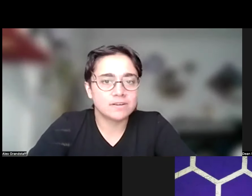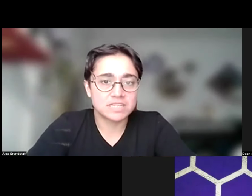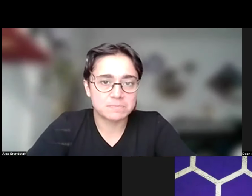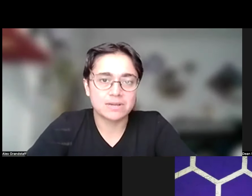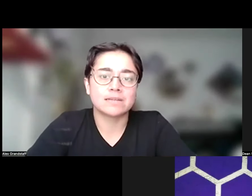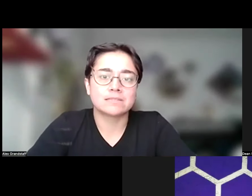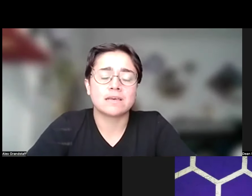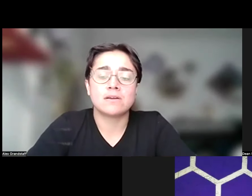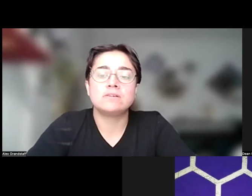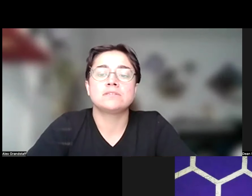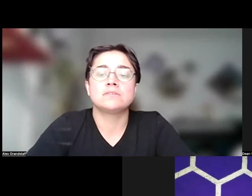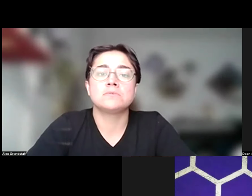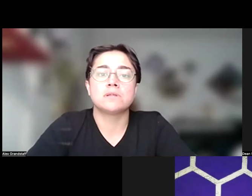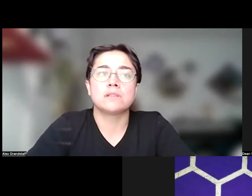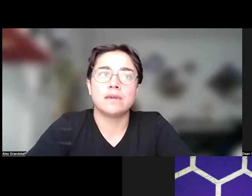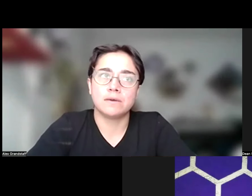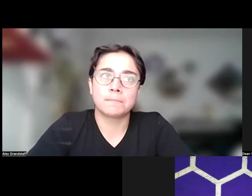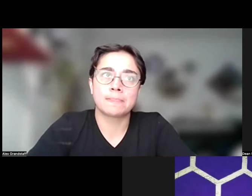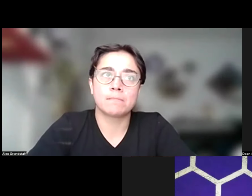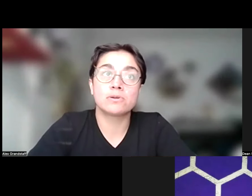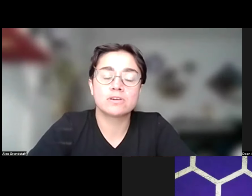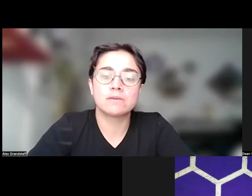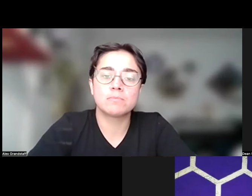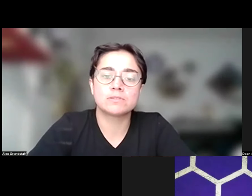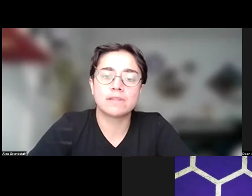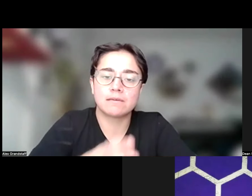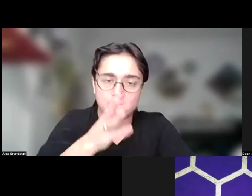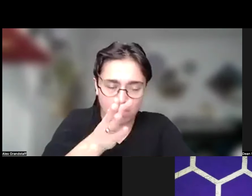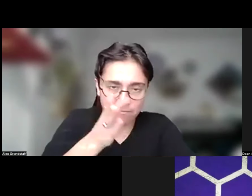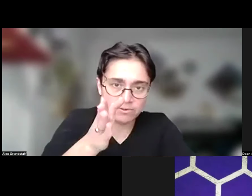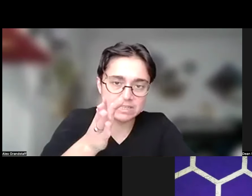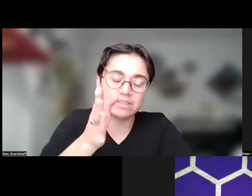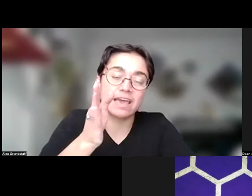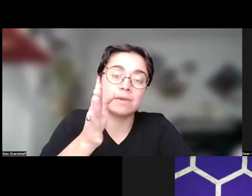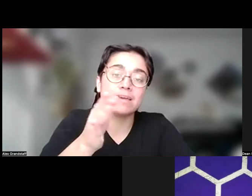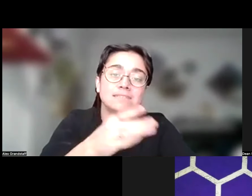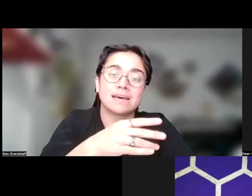through them. Seeing if there are support groups where you can share your experience